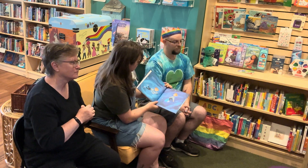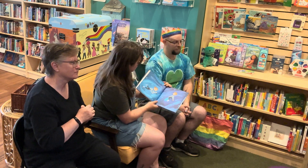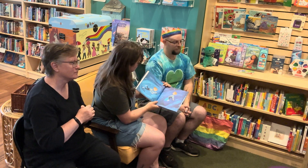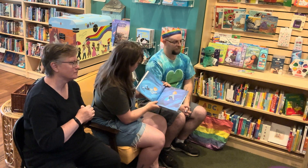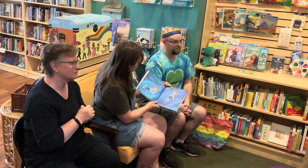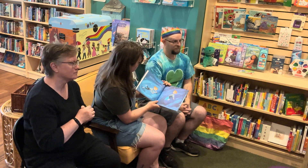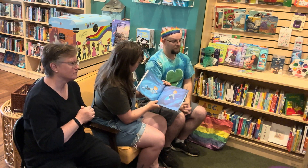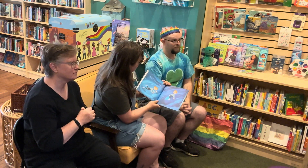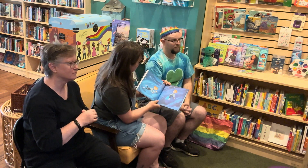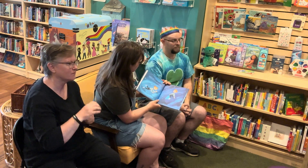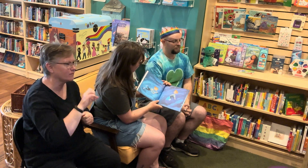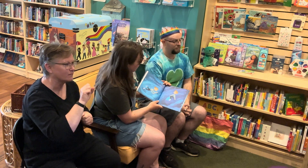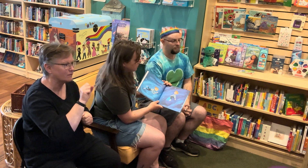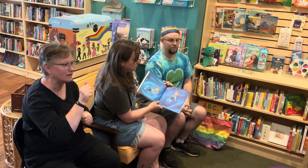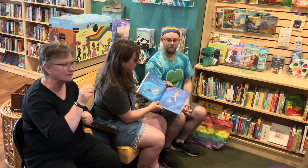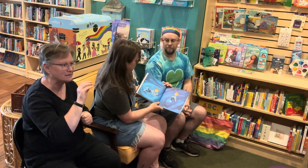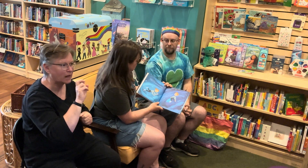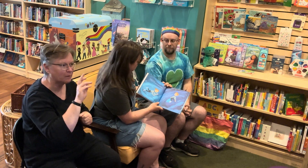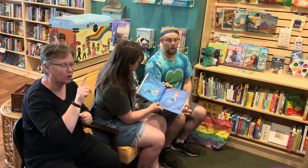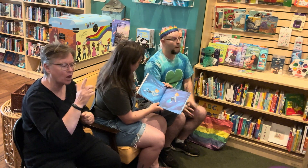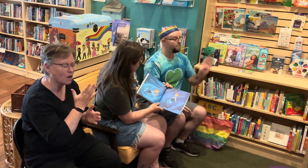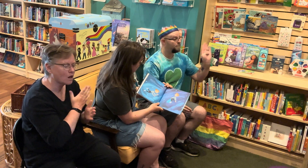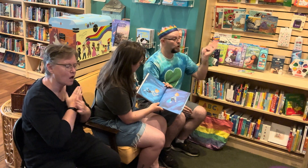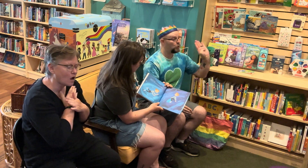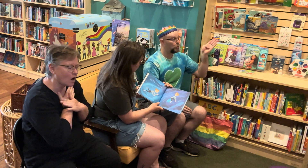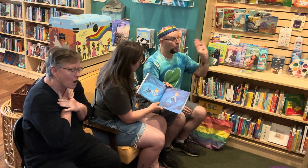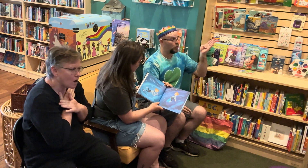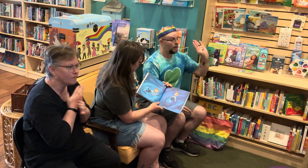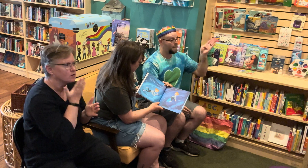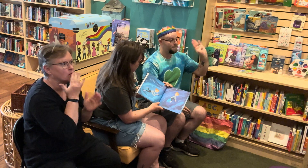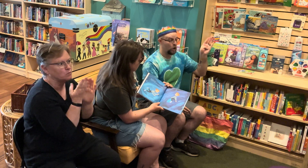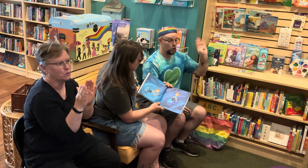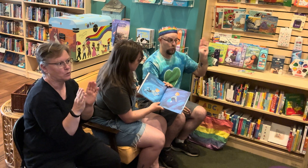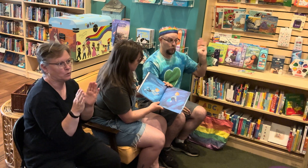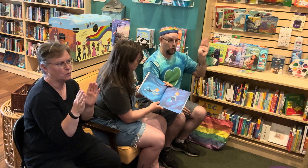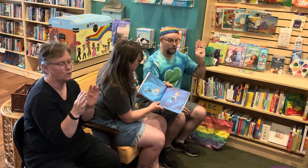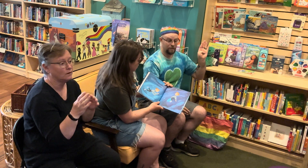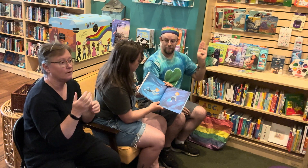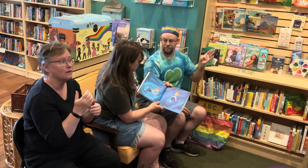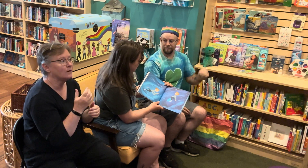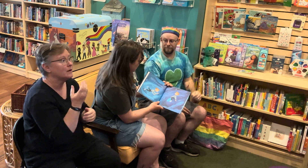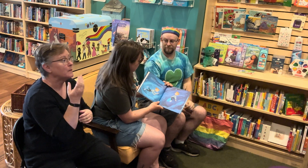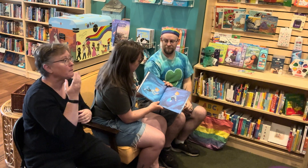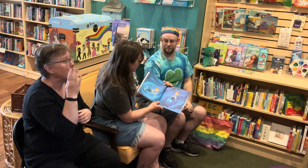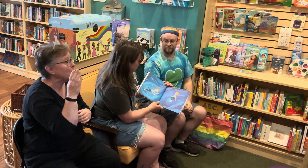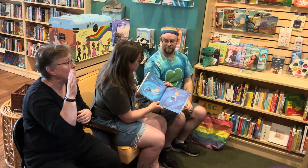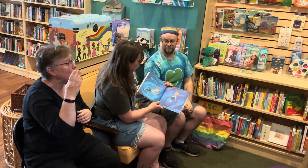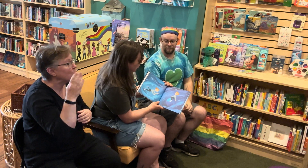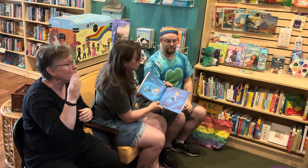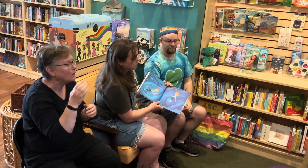Samuel loved blue. He loved it so much that he made his world